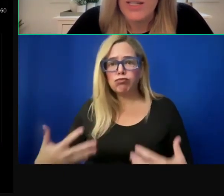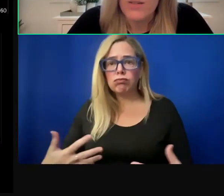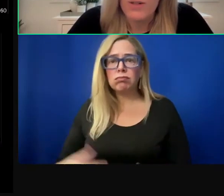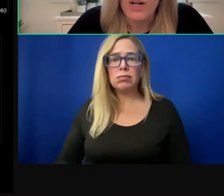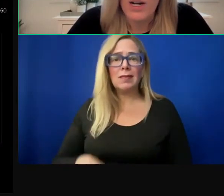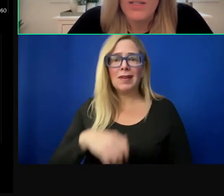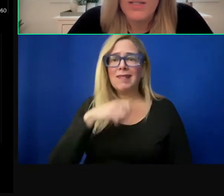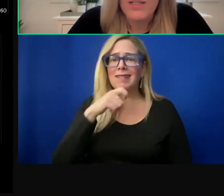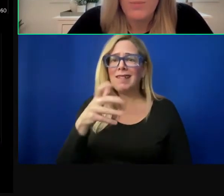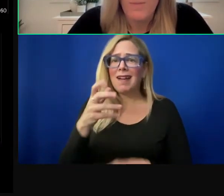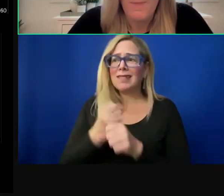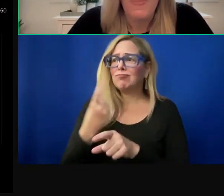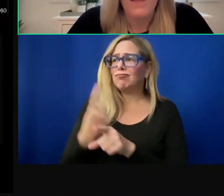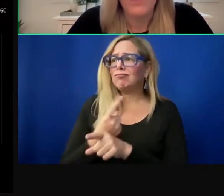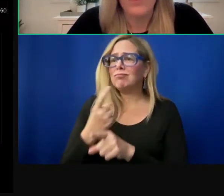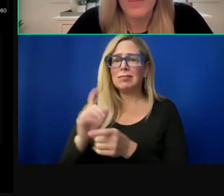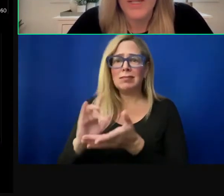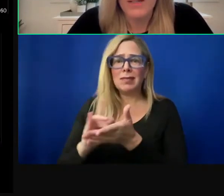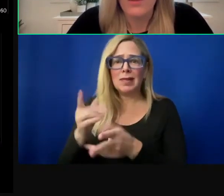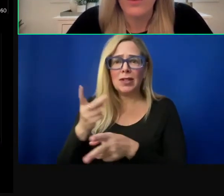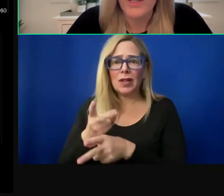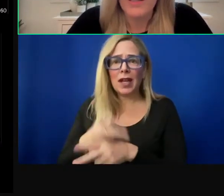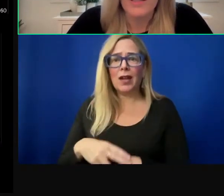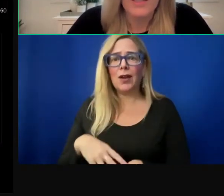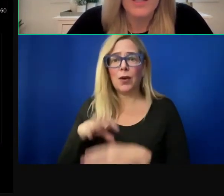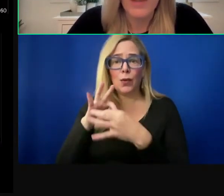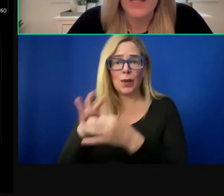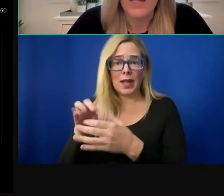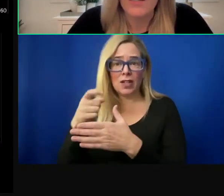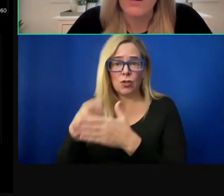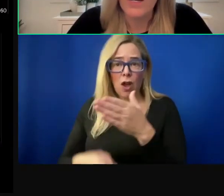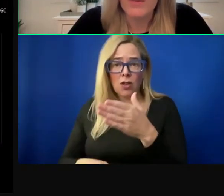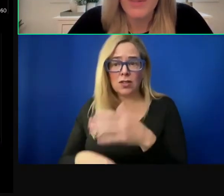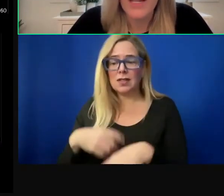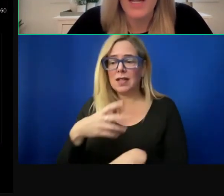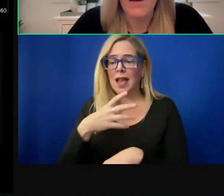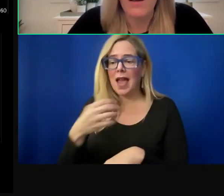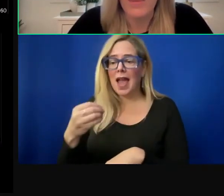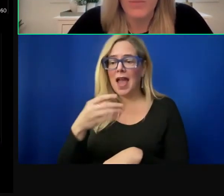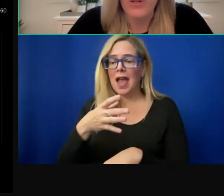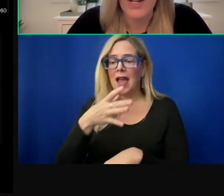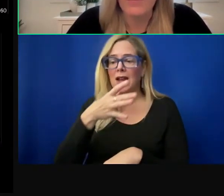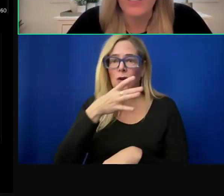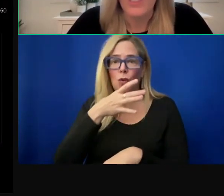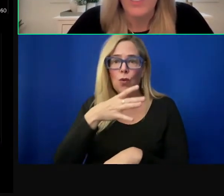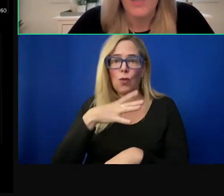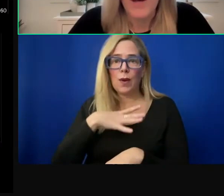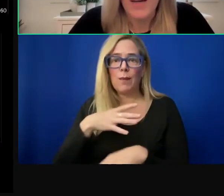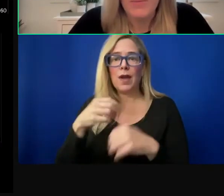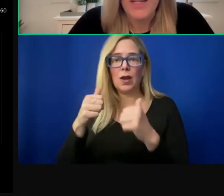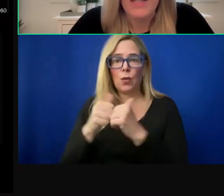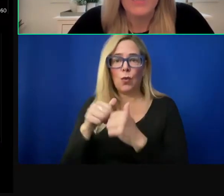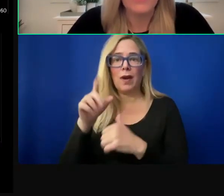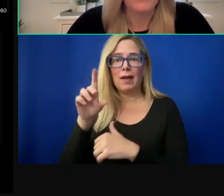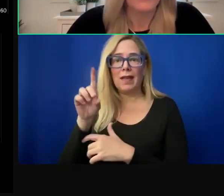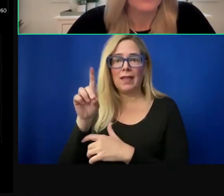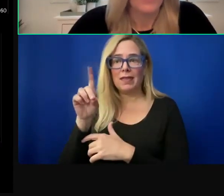need due to cost. And women with disabilities are not up-to-date on mammograms and PAP tests,